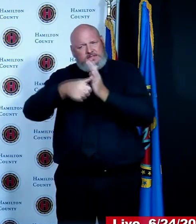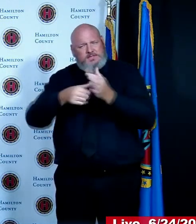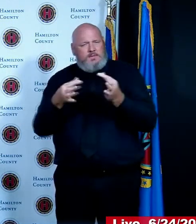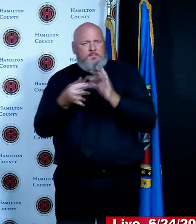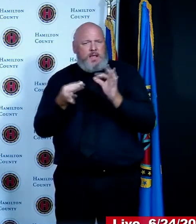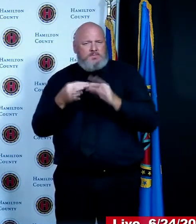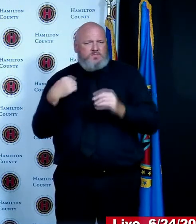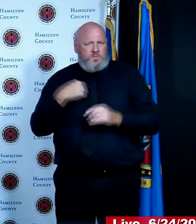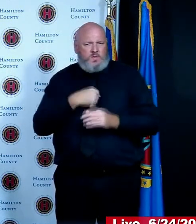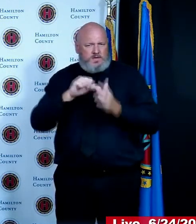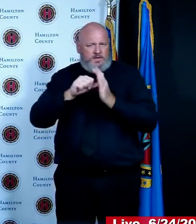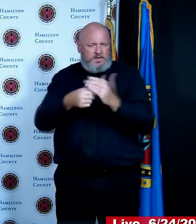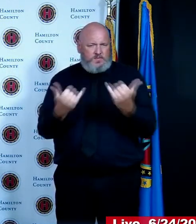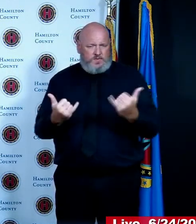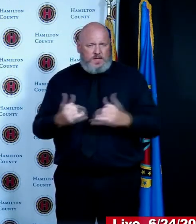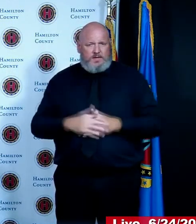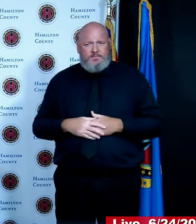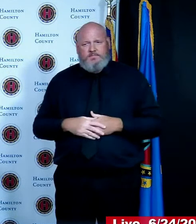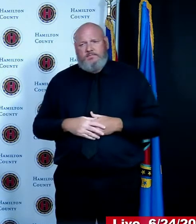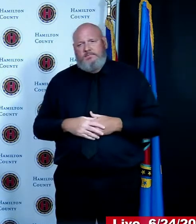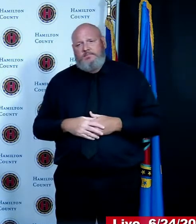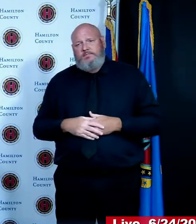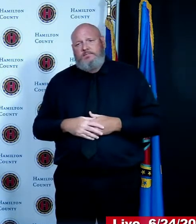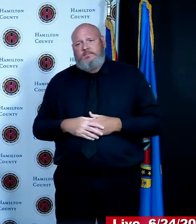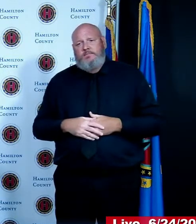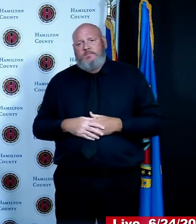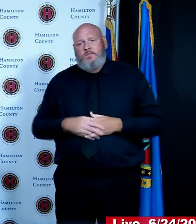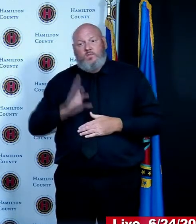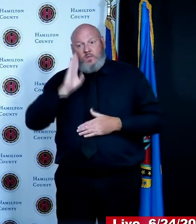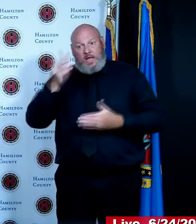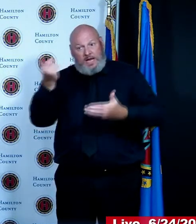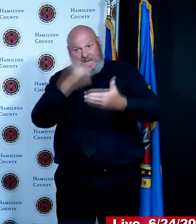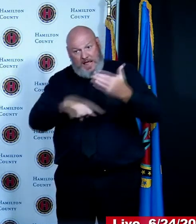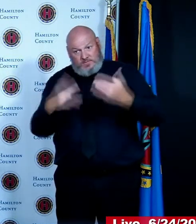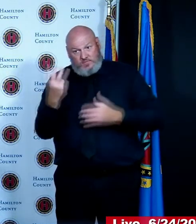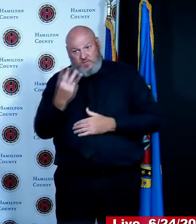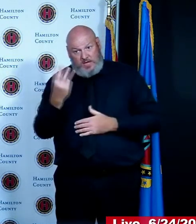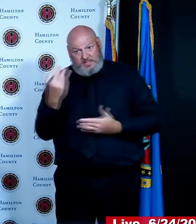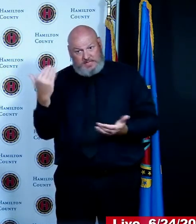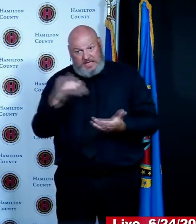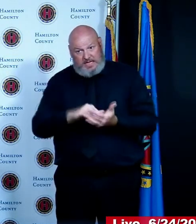another briefing if need be if we see some dramatic changes here we're always